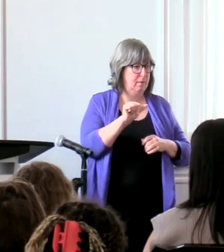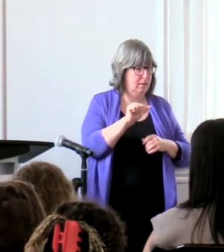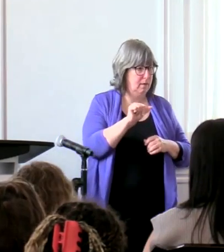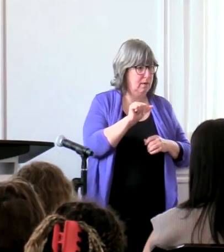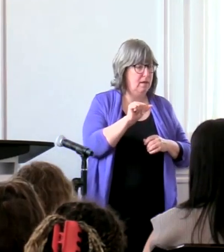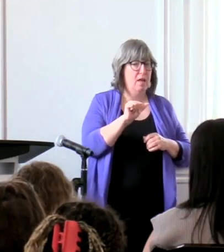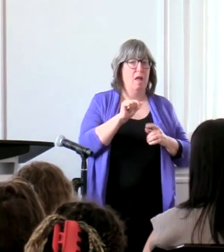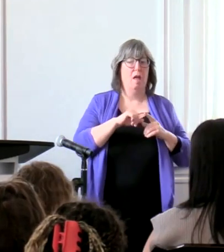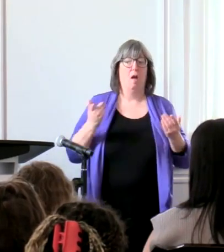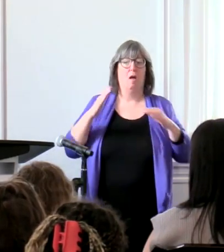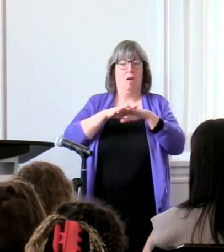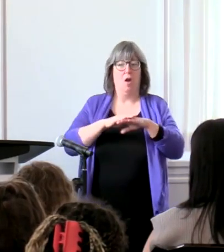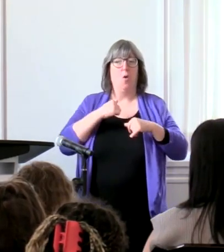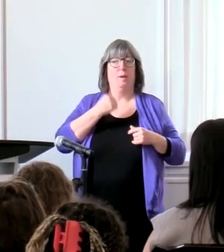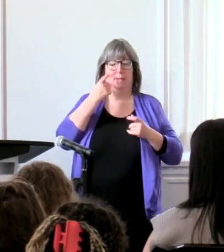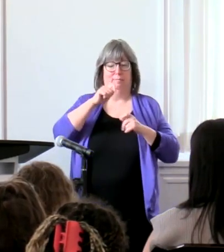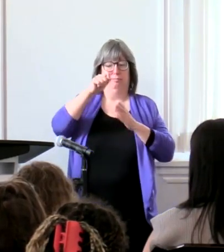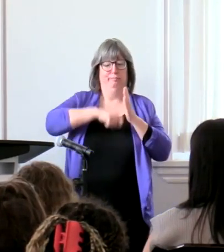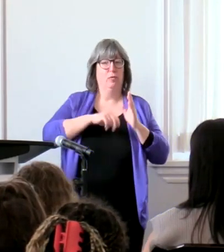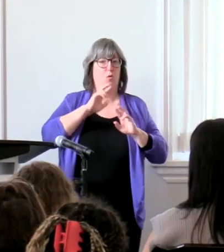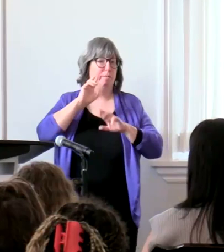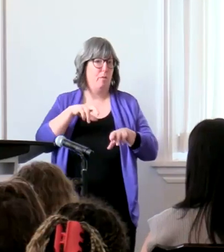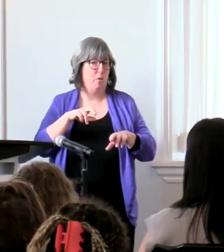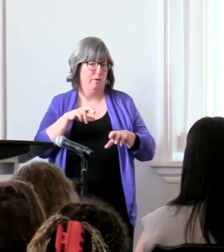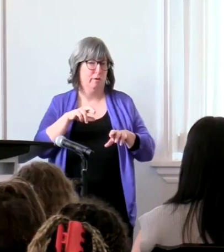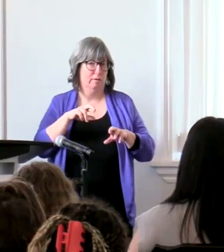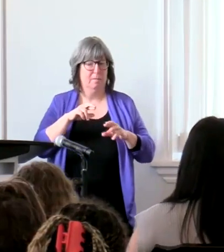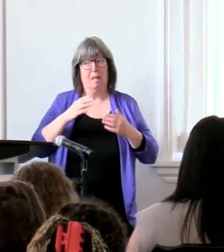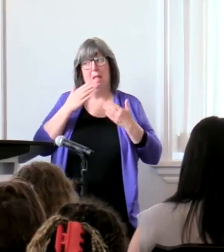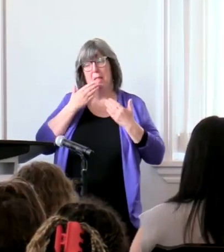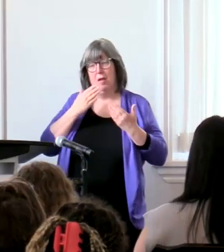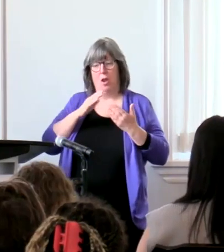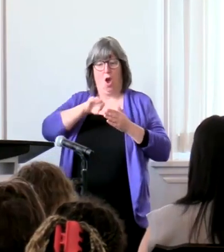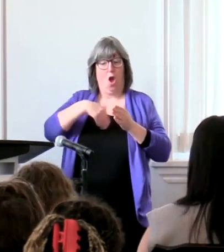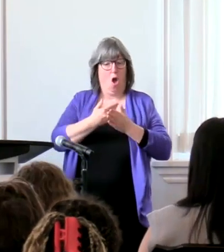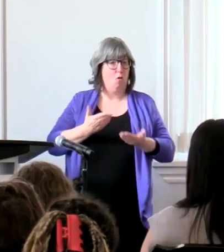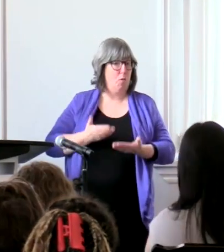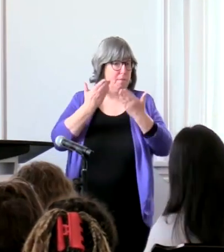And we were able to produce a report that thankfully all recommendations were accepted.